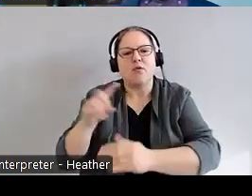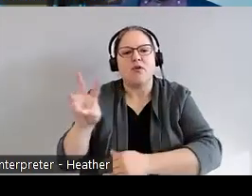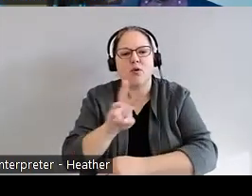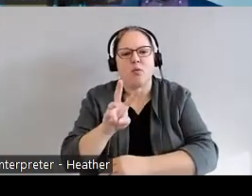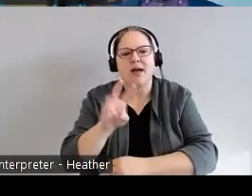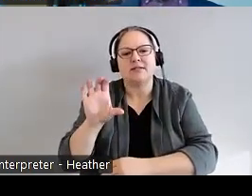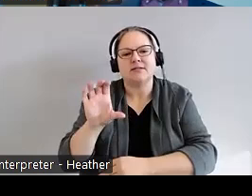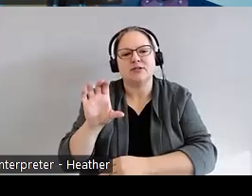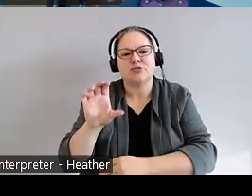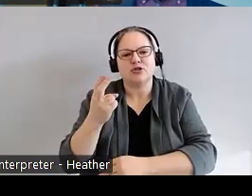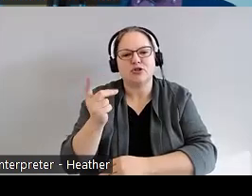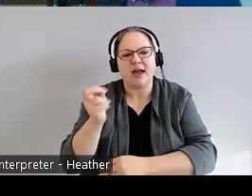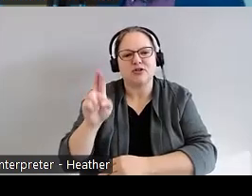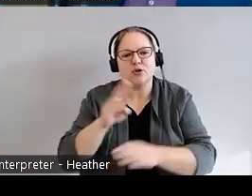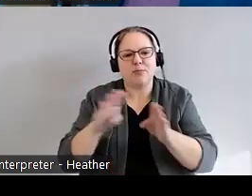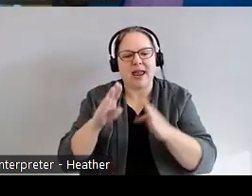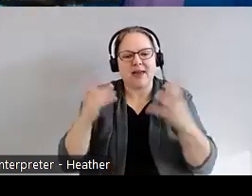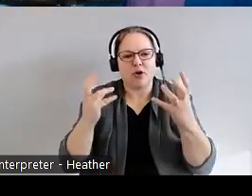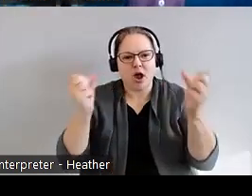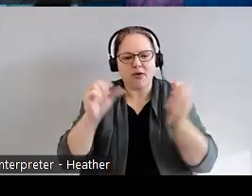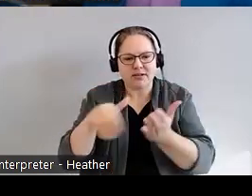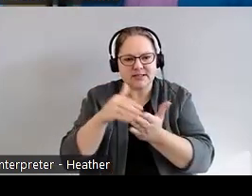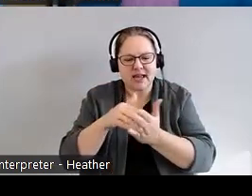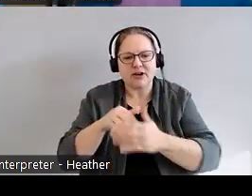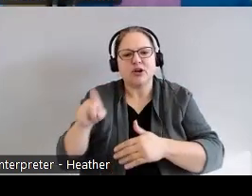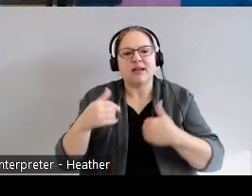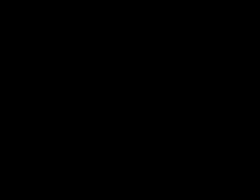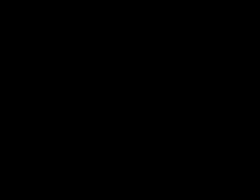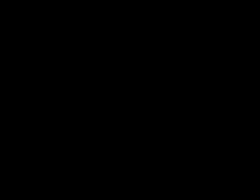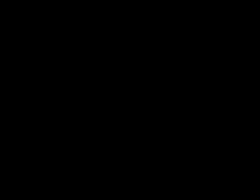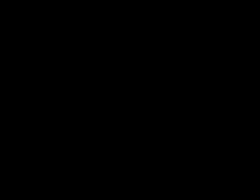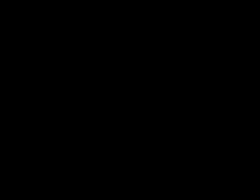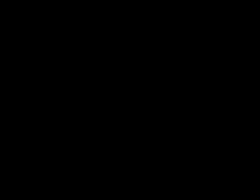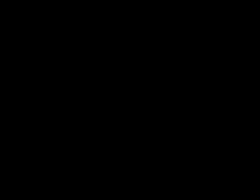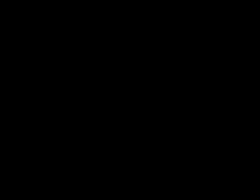health center. Uh Dr. Ahmed completed his doctoral training in clinical psychology at the